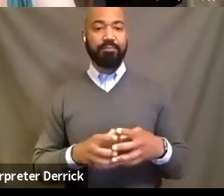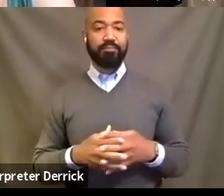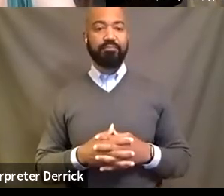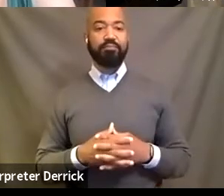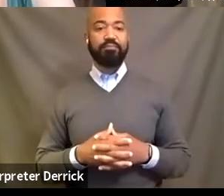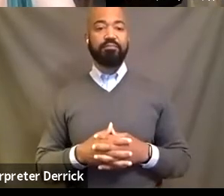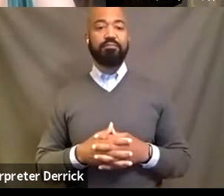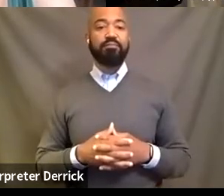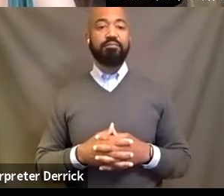x (they/themme): All of it.